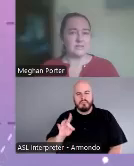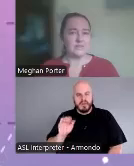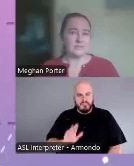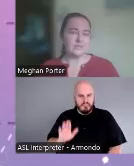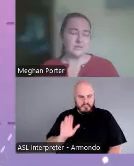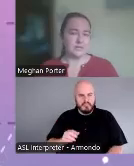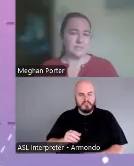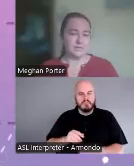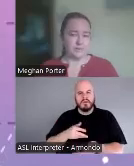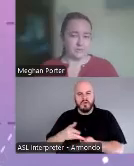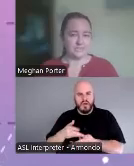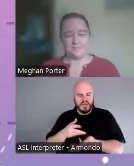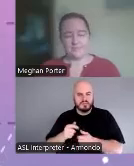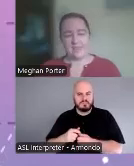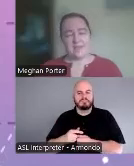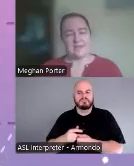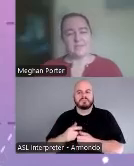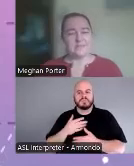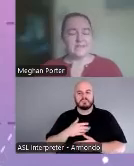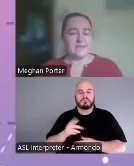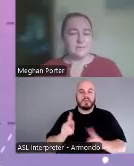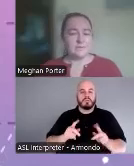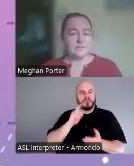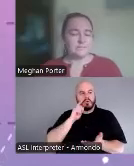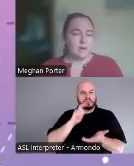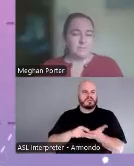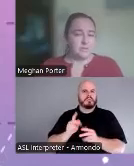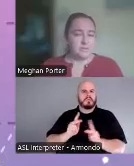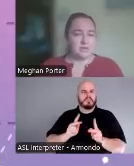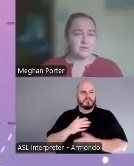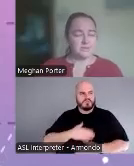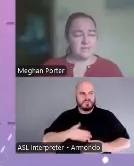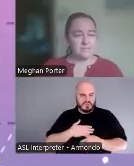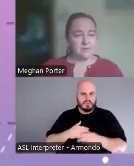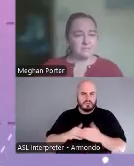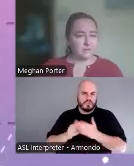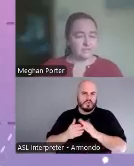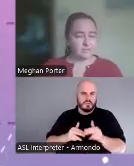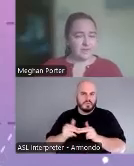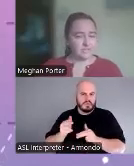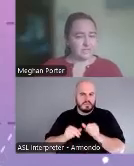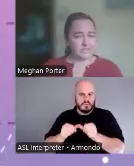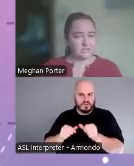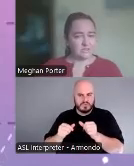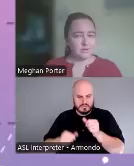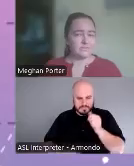those community-building posts. The second most popular type of post were educational posts.